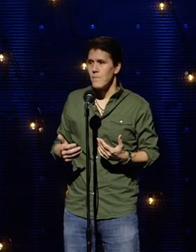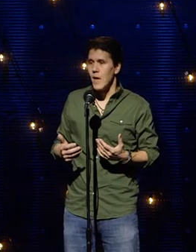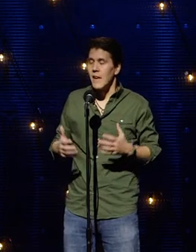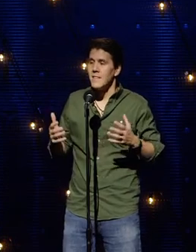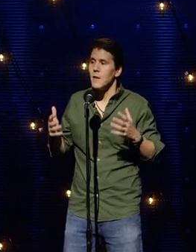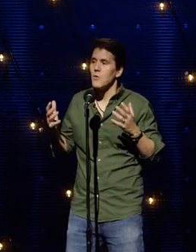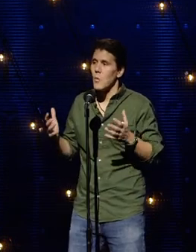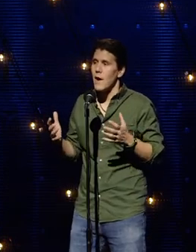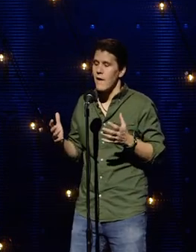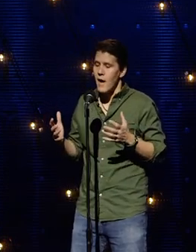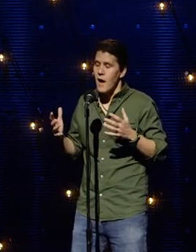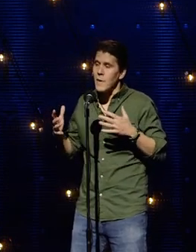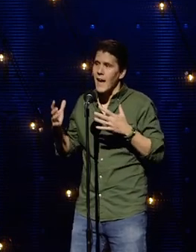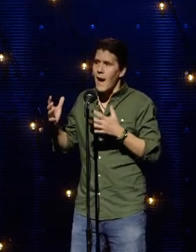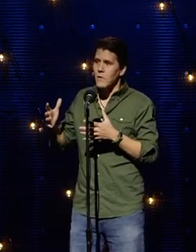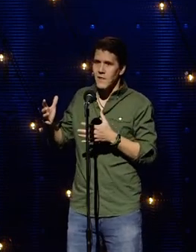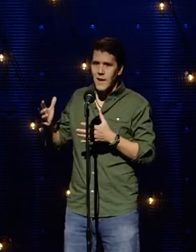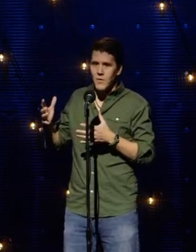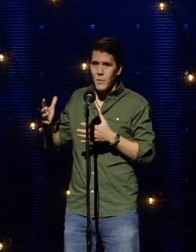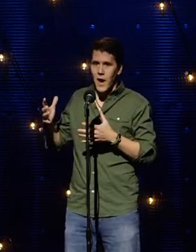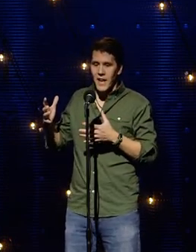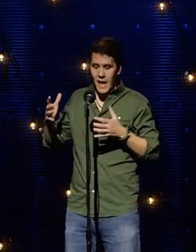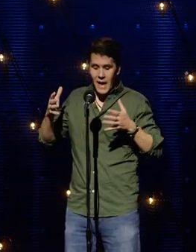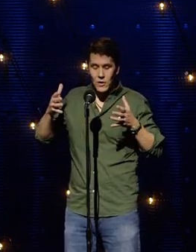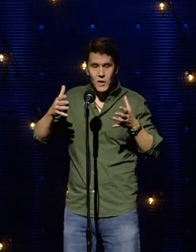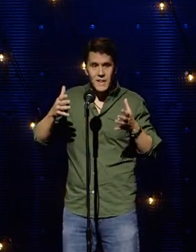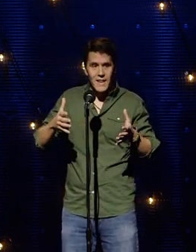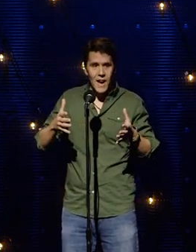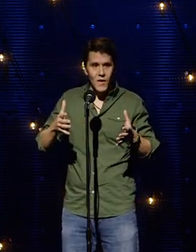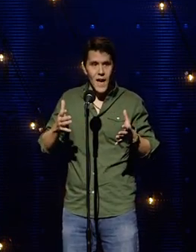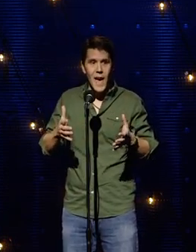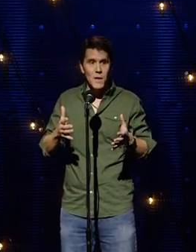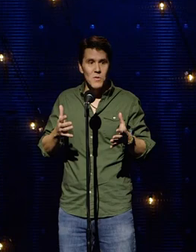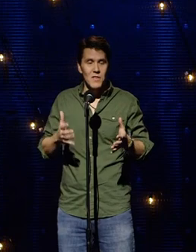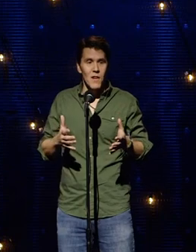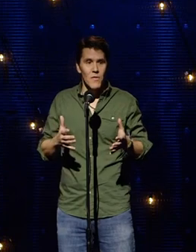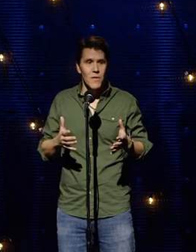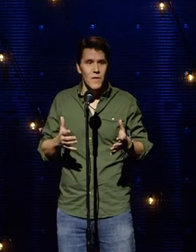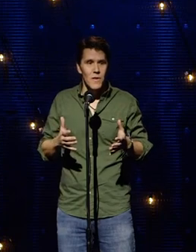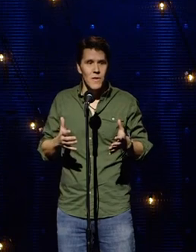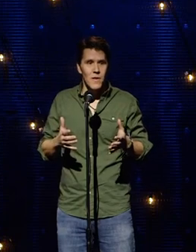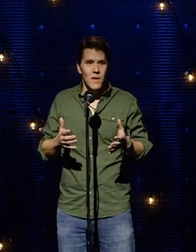He said he was aware of being outside of his body and looking down at himself.